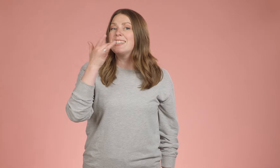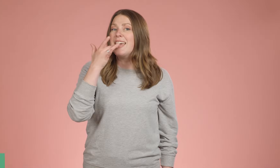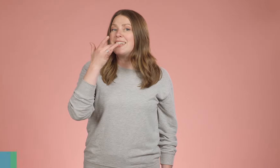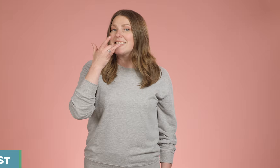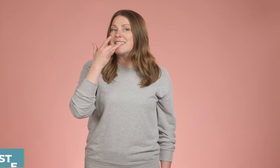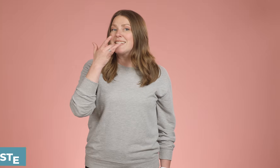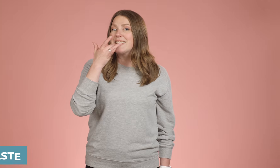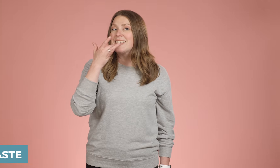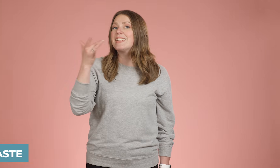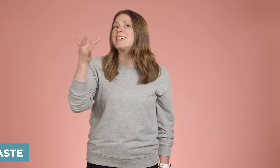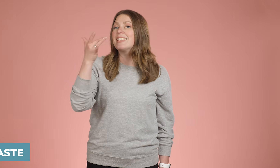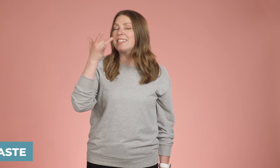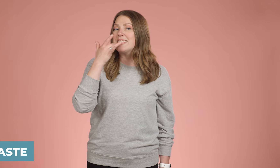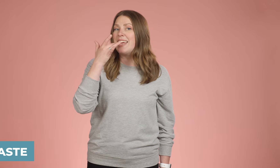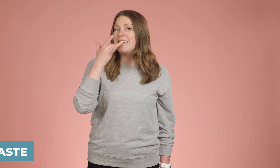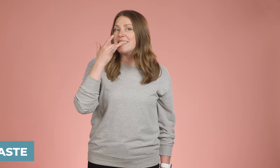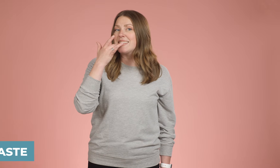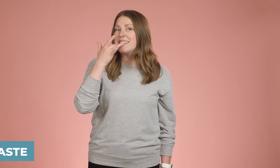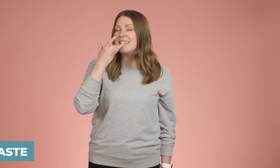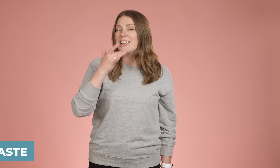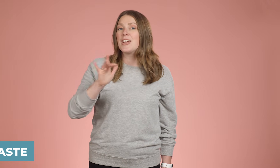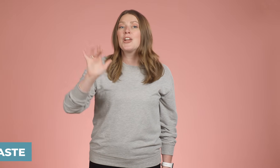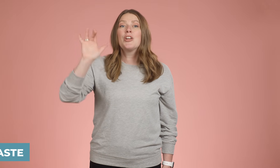Taste.